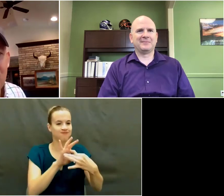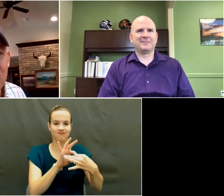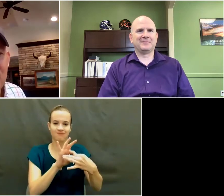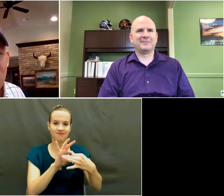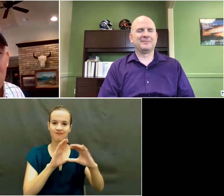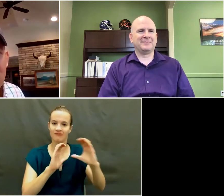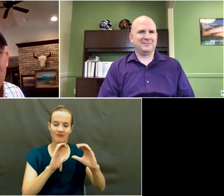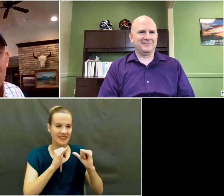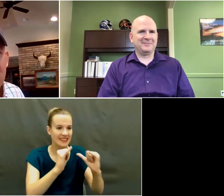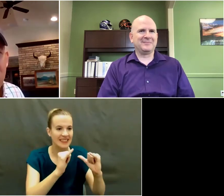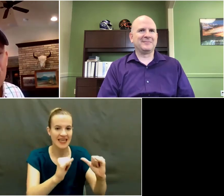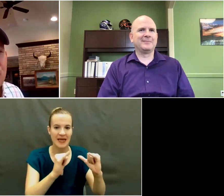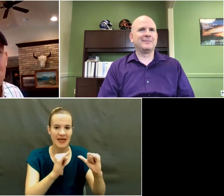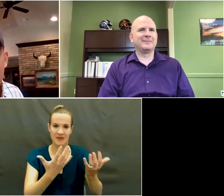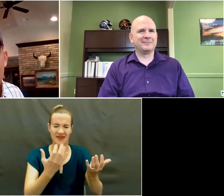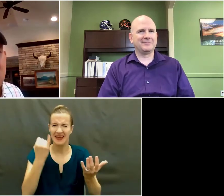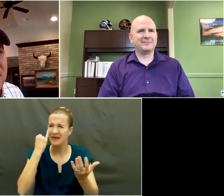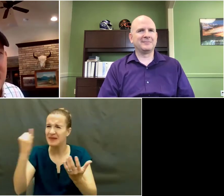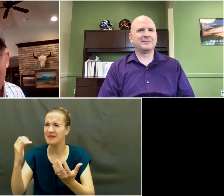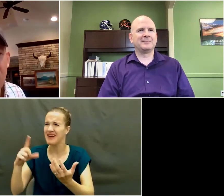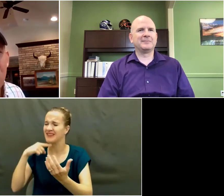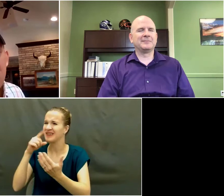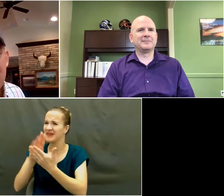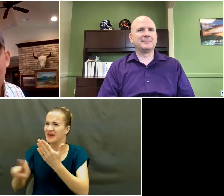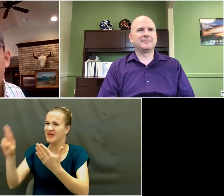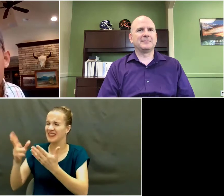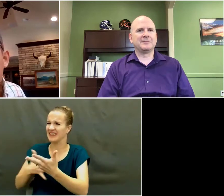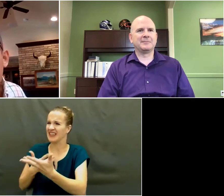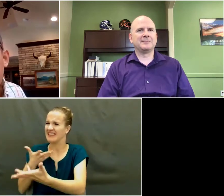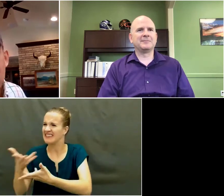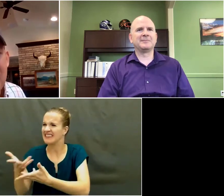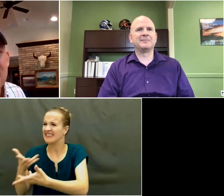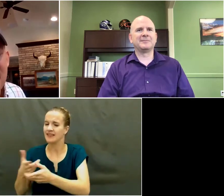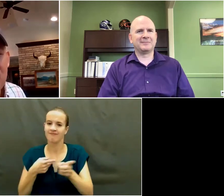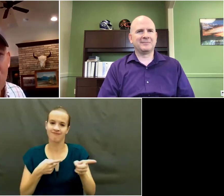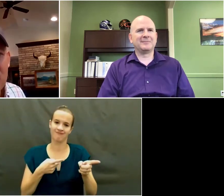which is so critical to culture and friendships and learning. So that's amazing. That school